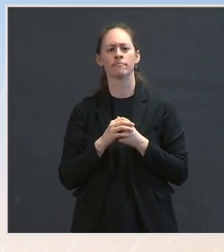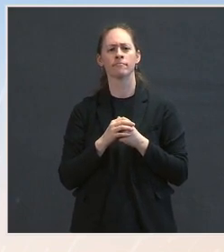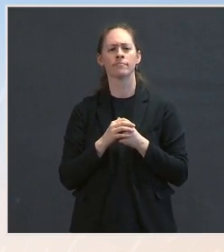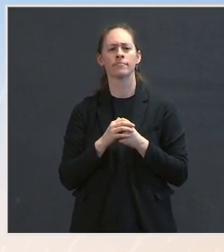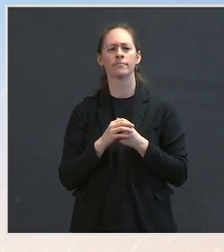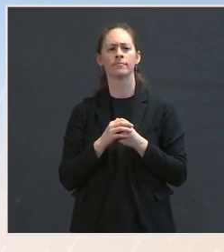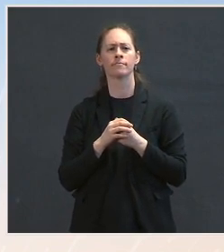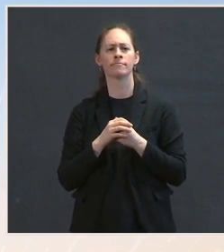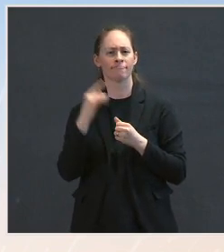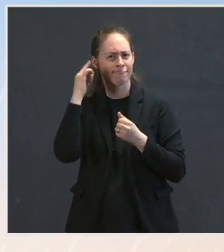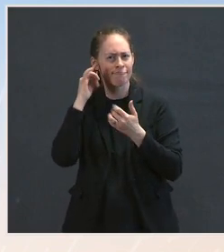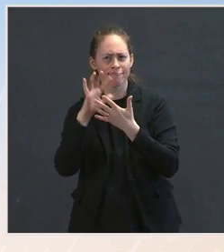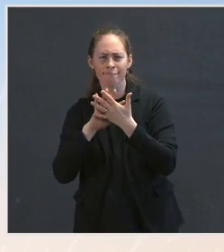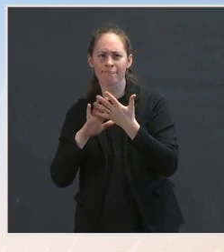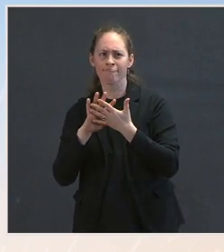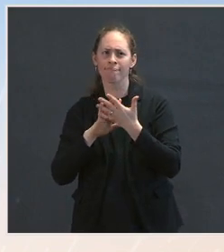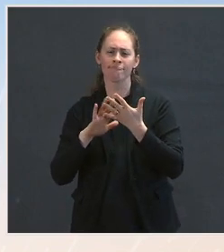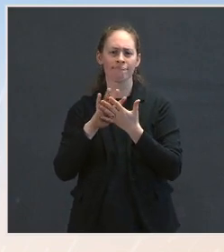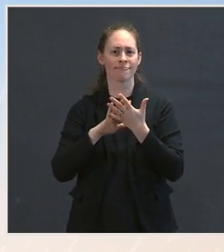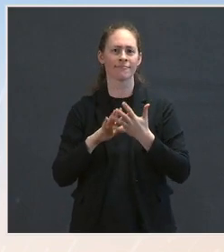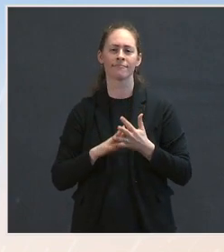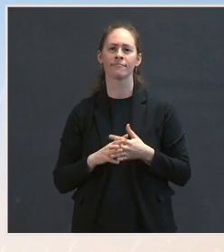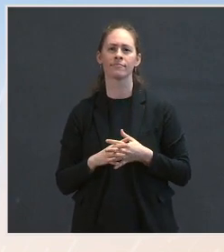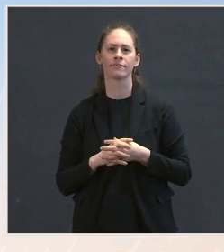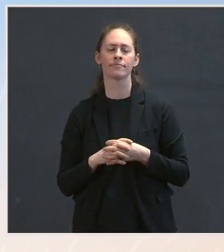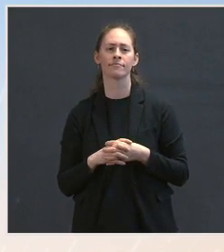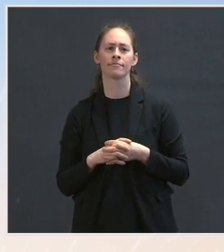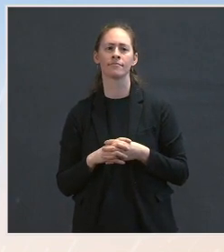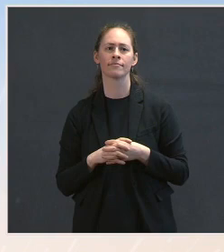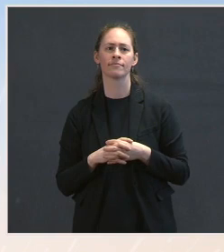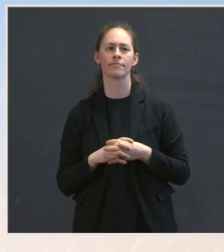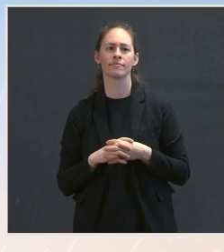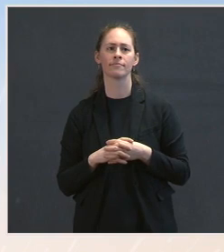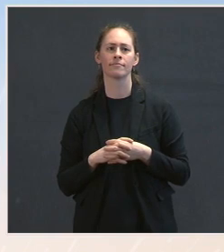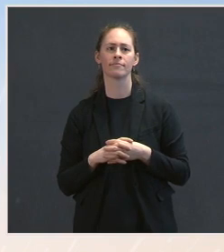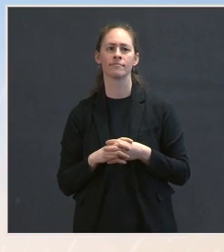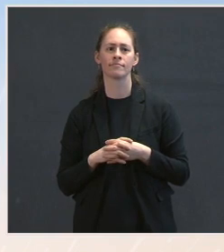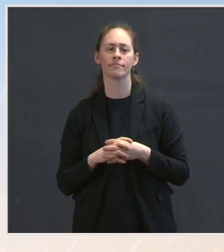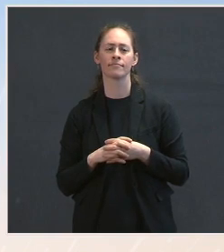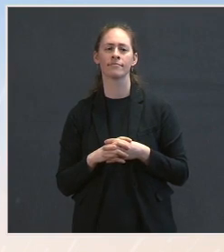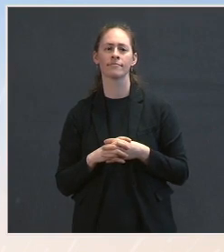for instance, on race -- of people vaccinated. Other states, the data is showing that white